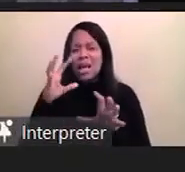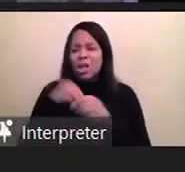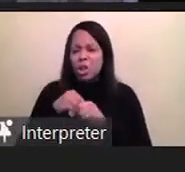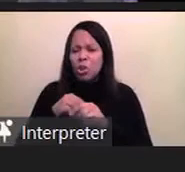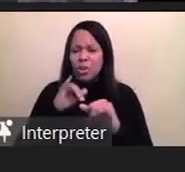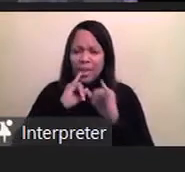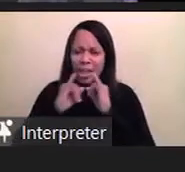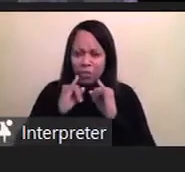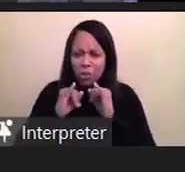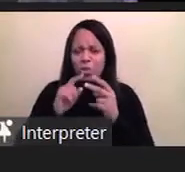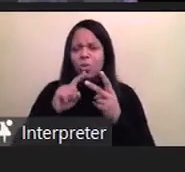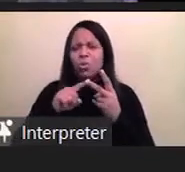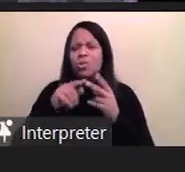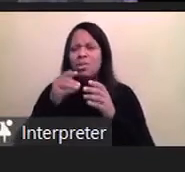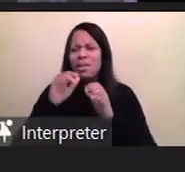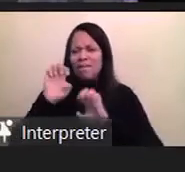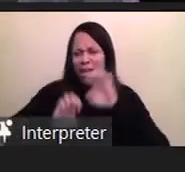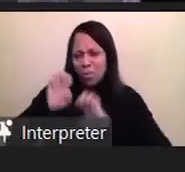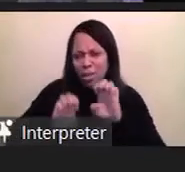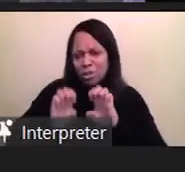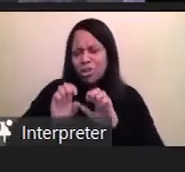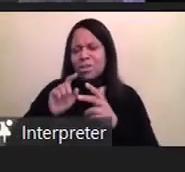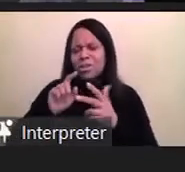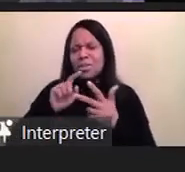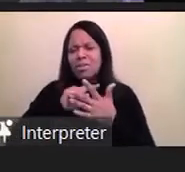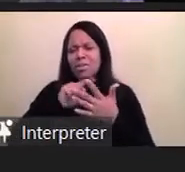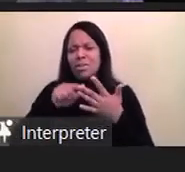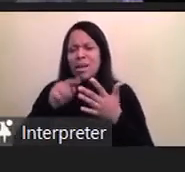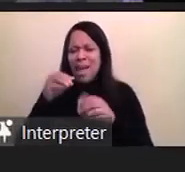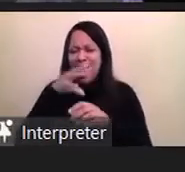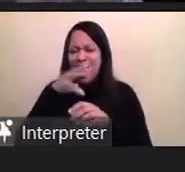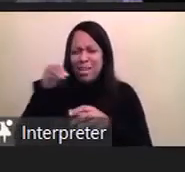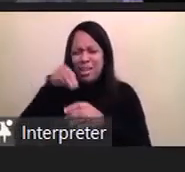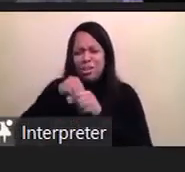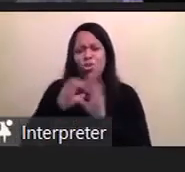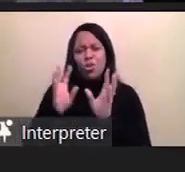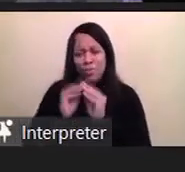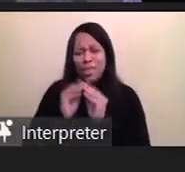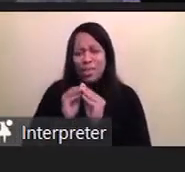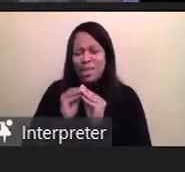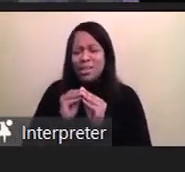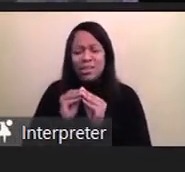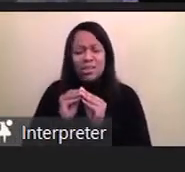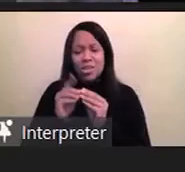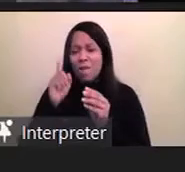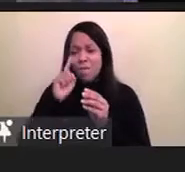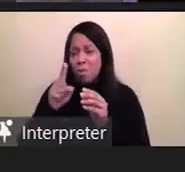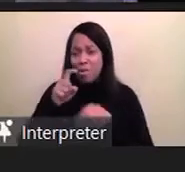process, as well as internal meetings and encounters for the duration of employment.